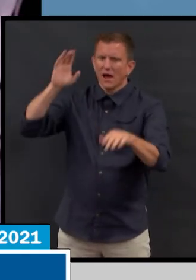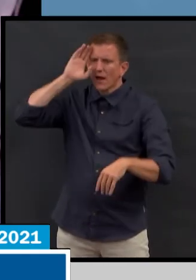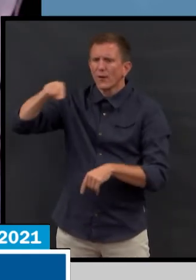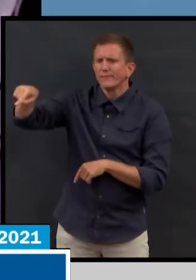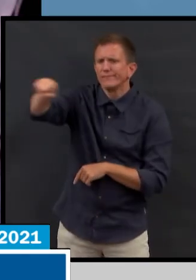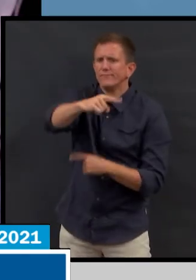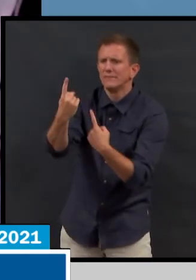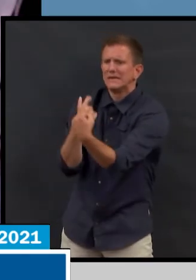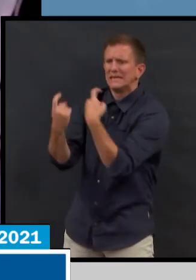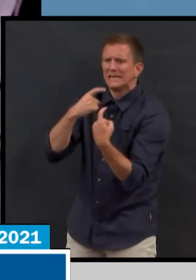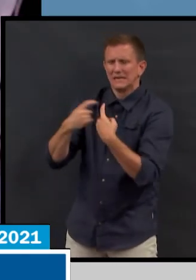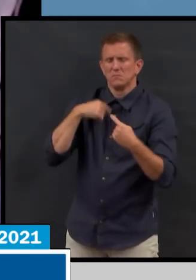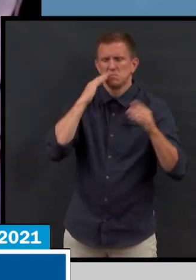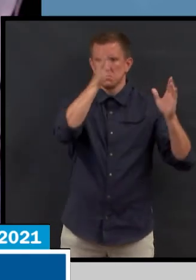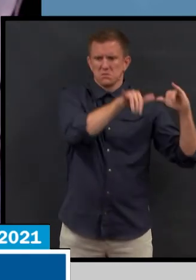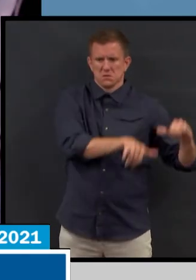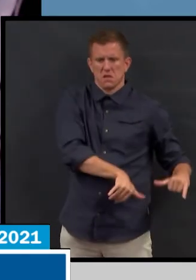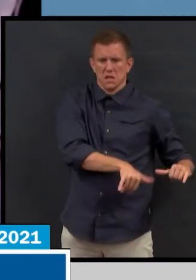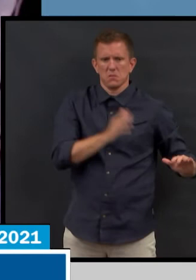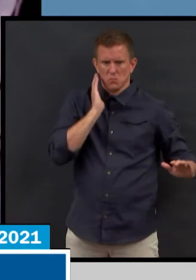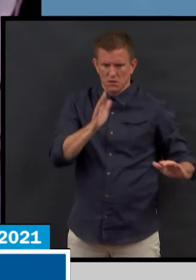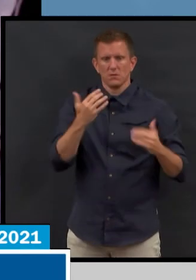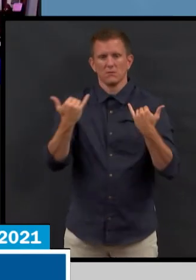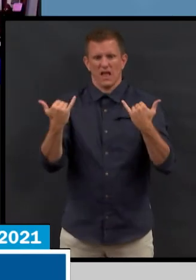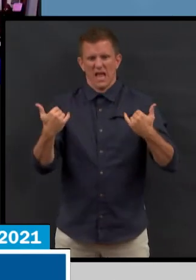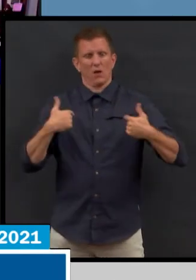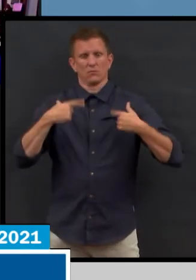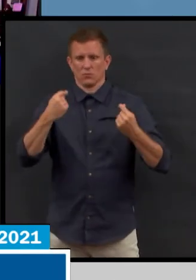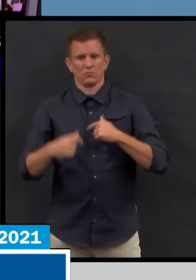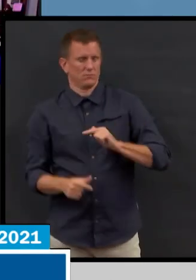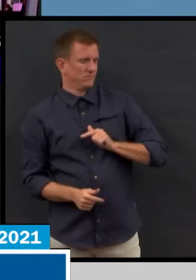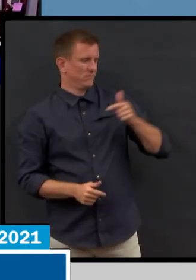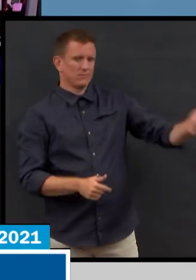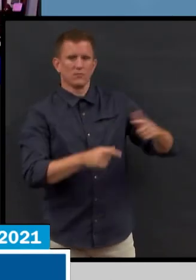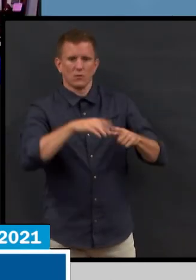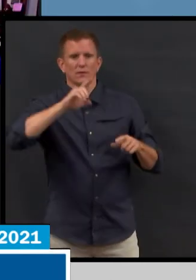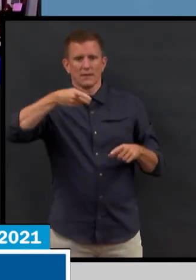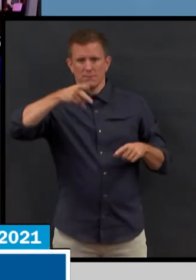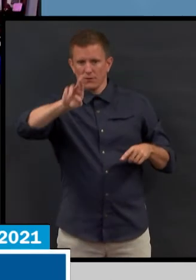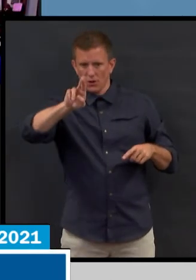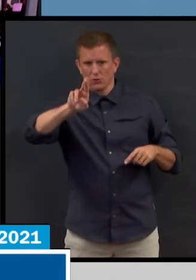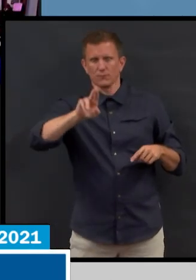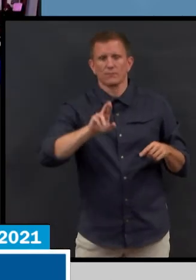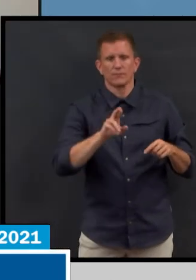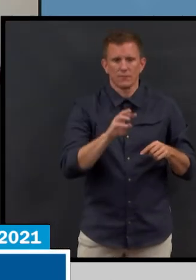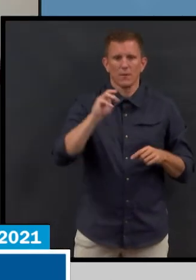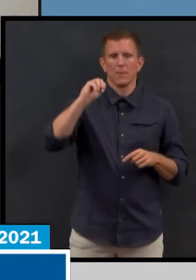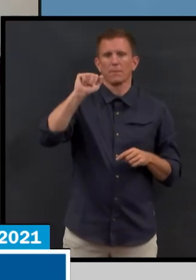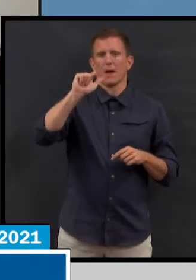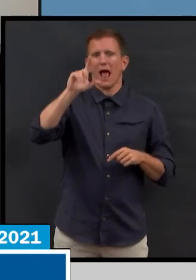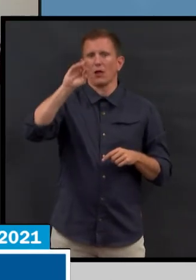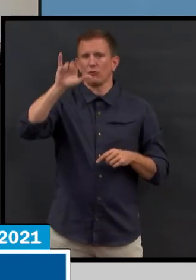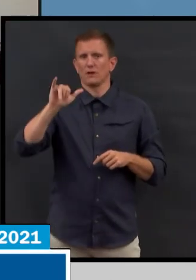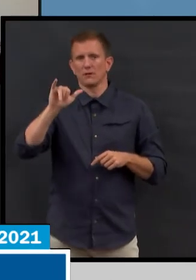to get to denver parks and rec mallory roybald good evening thanks glo good evening and thank